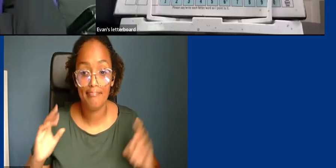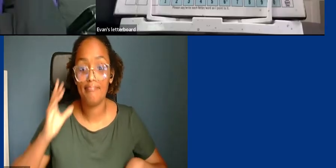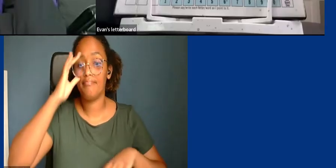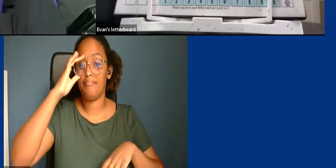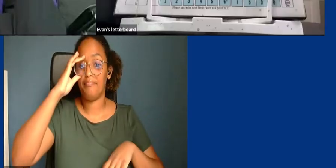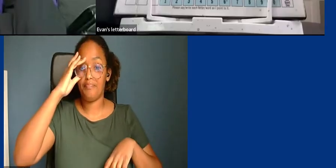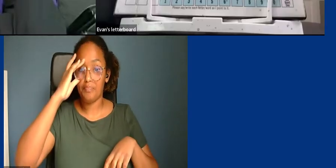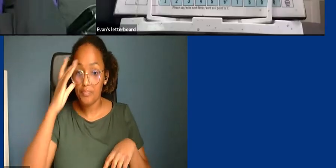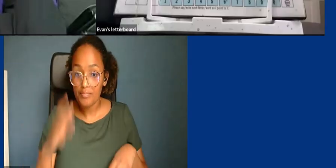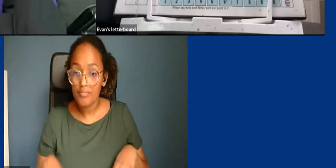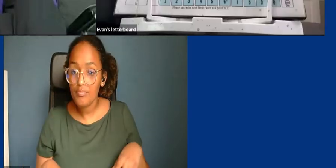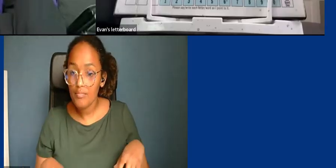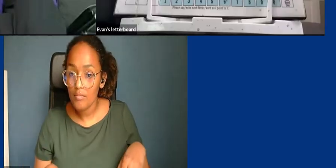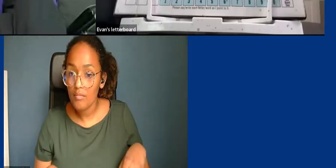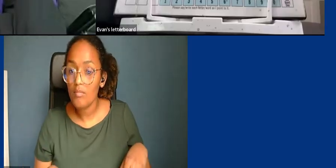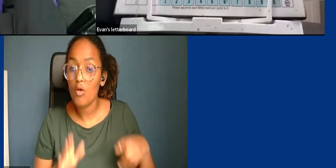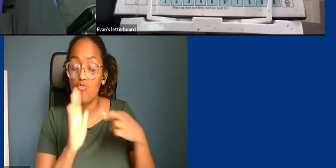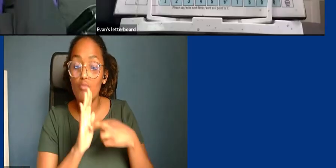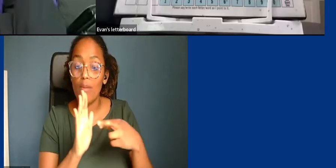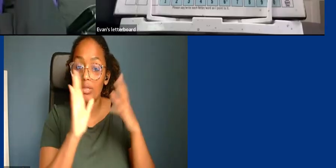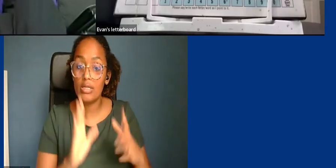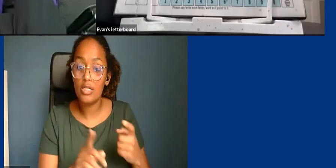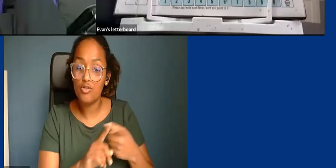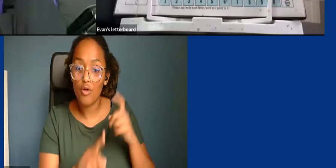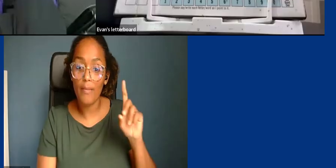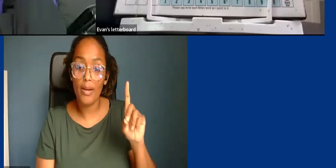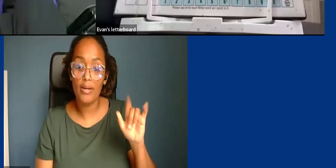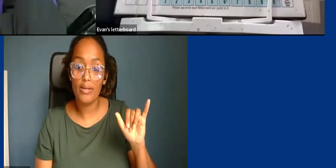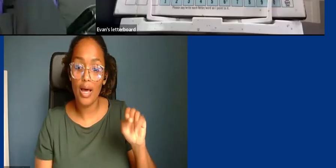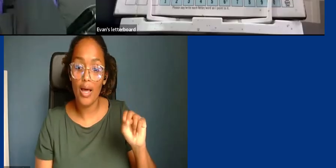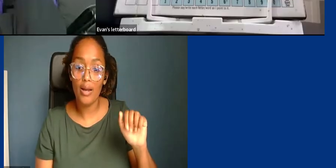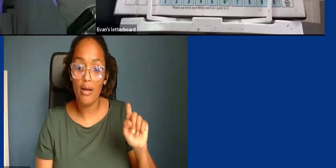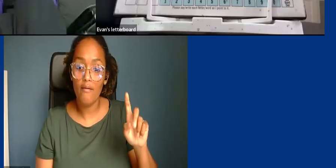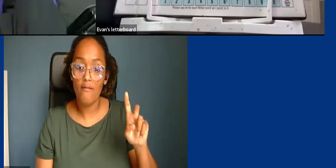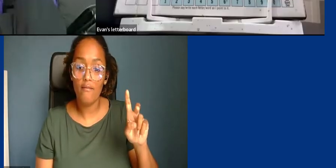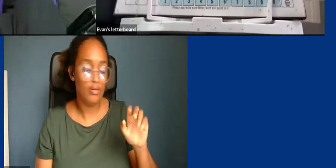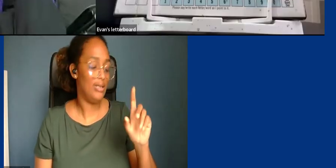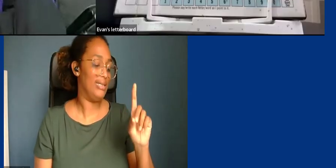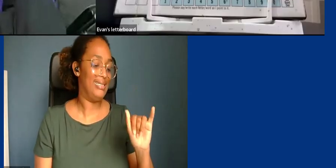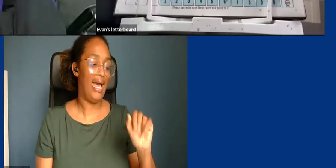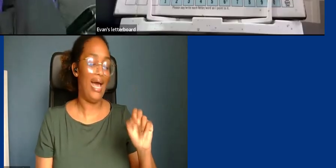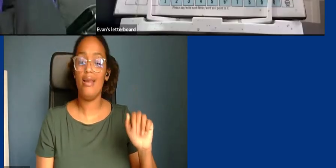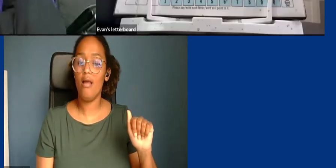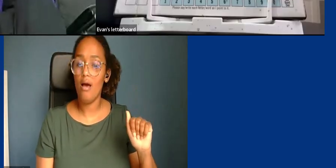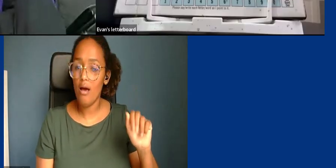devices and is run by conservative of Christians, called everyone who attended the